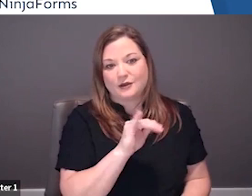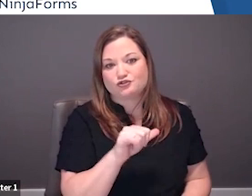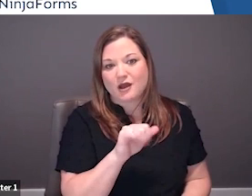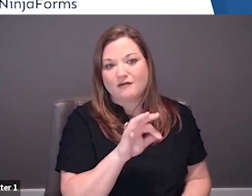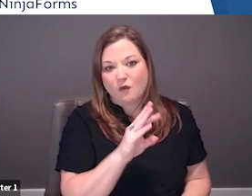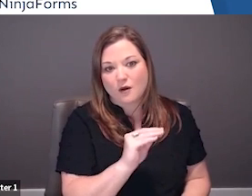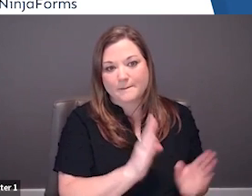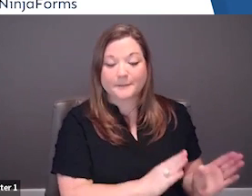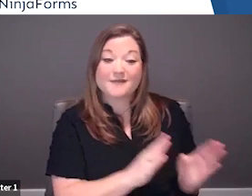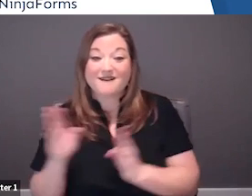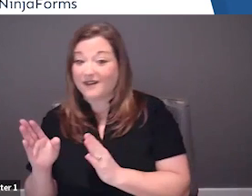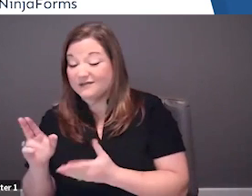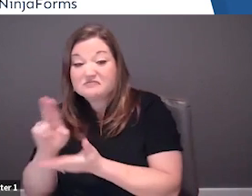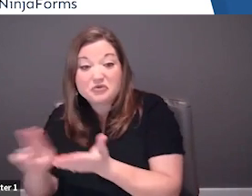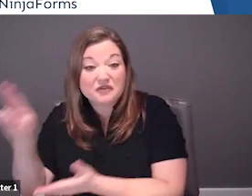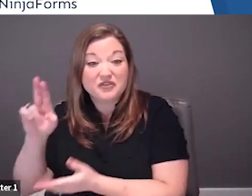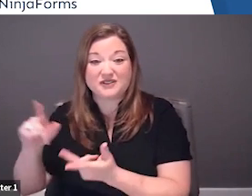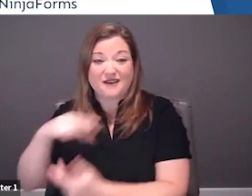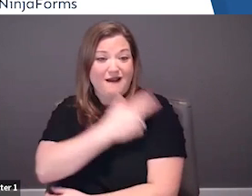hospitals, and even Fortune 500 companies,